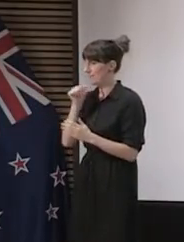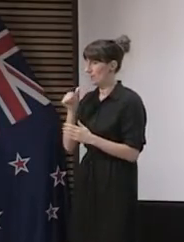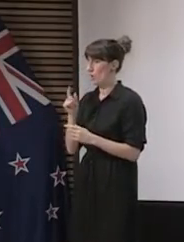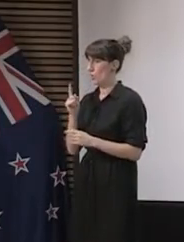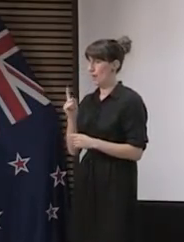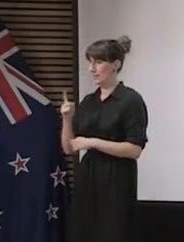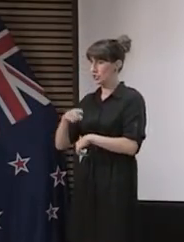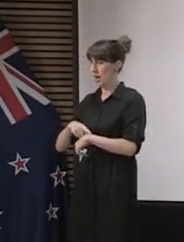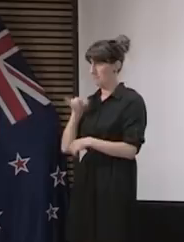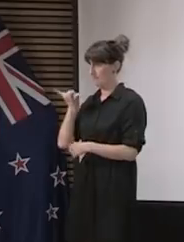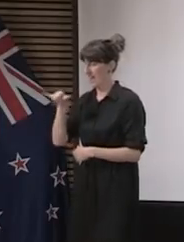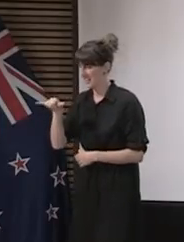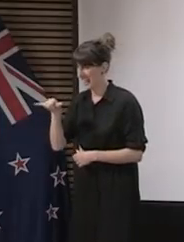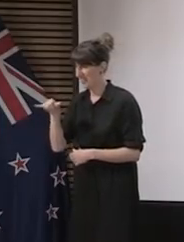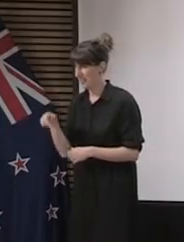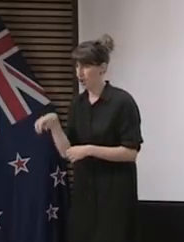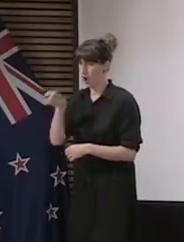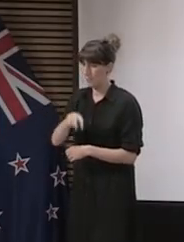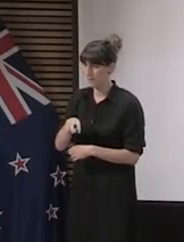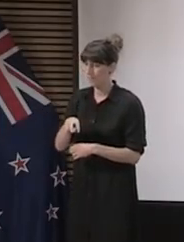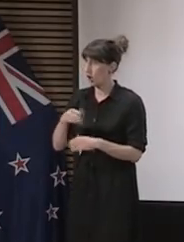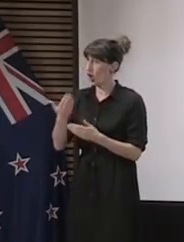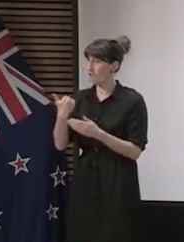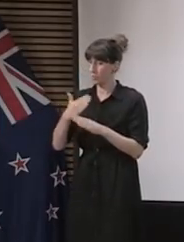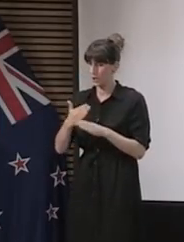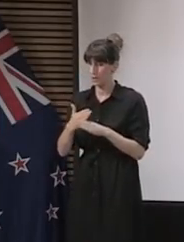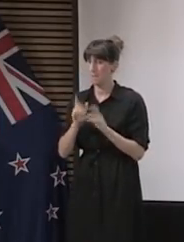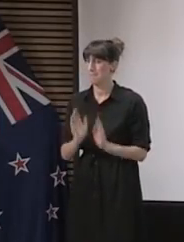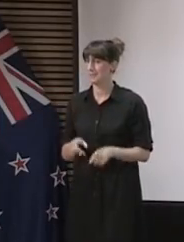verydifficult both for the airlineand for them.